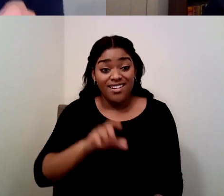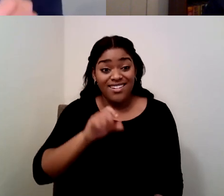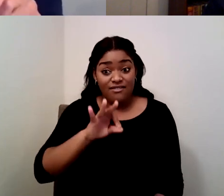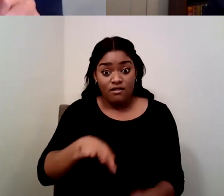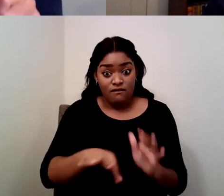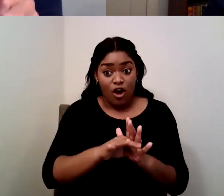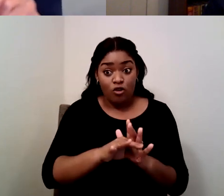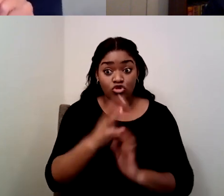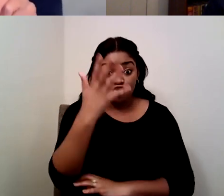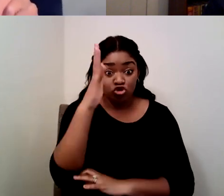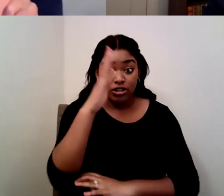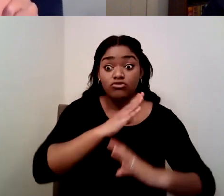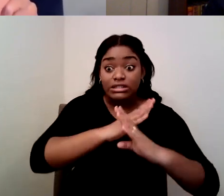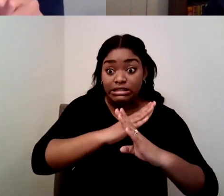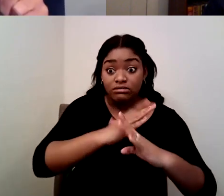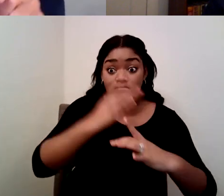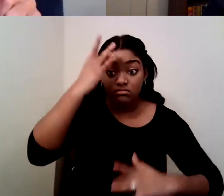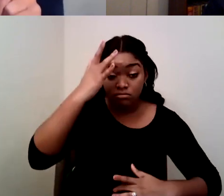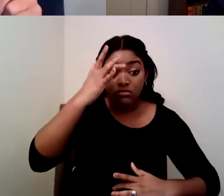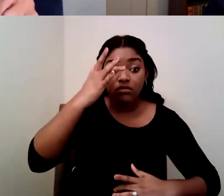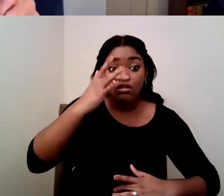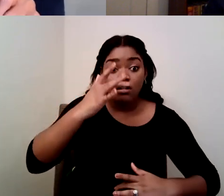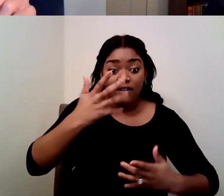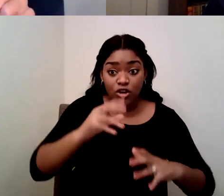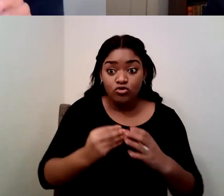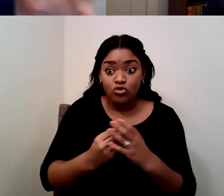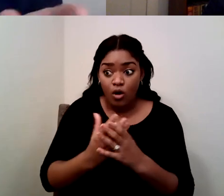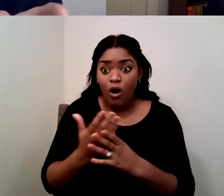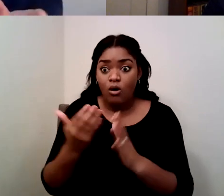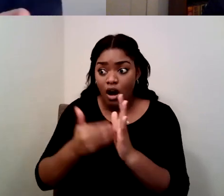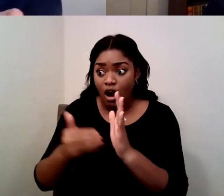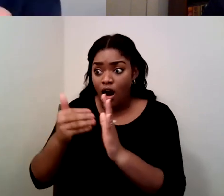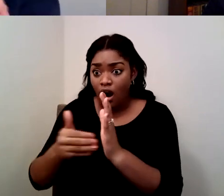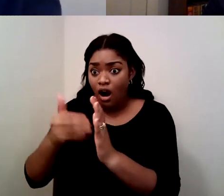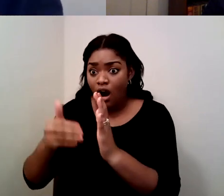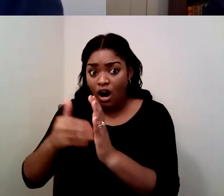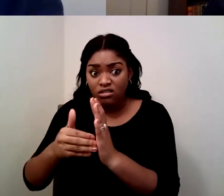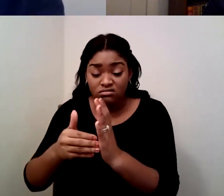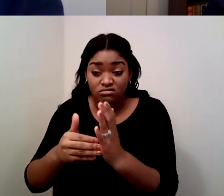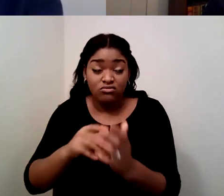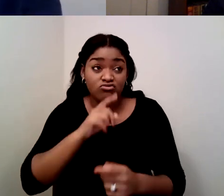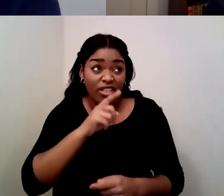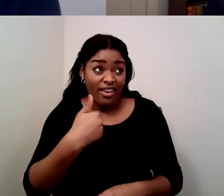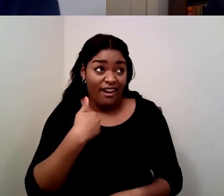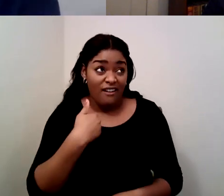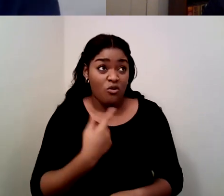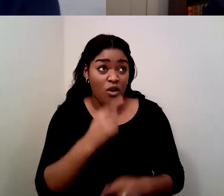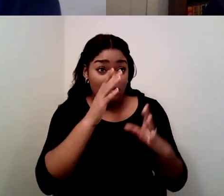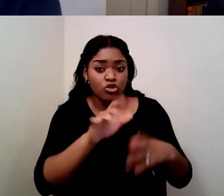is resistant to rust and you grow it over the course of 10 -- in fact there is an agronomists working in Sumatra